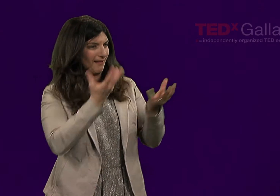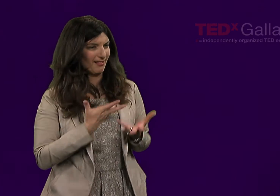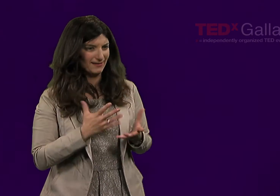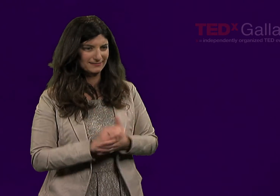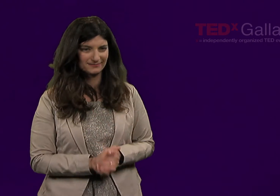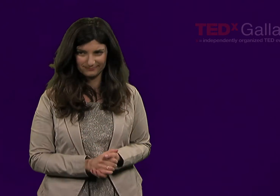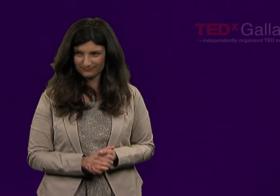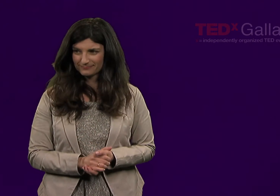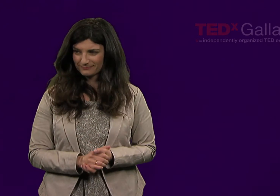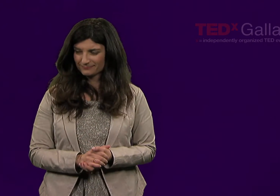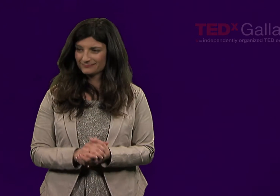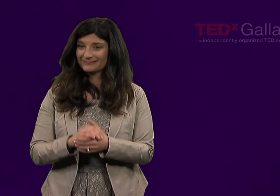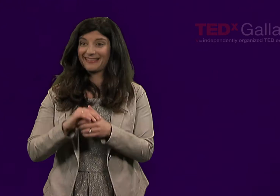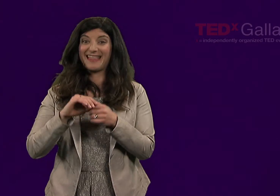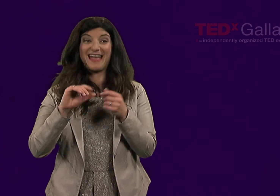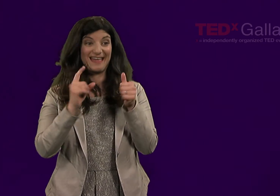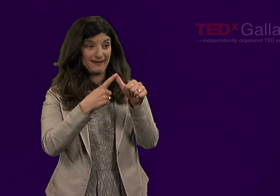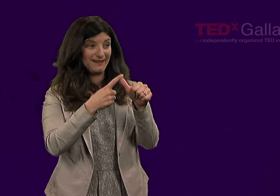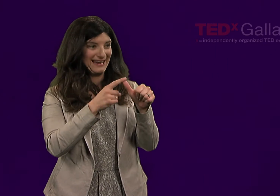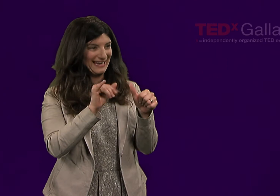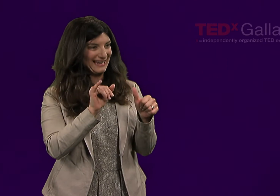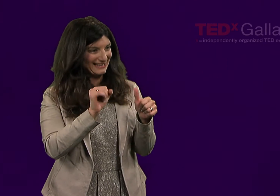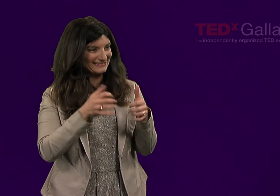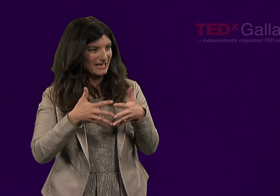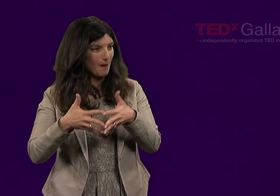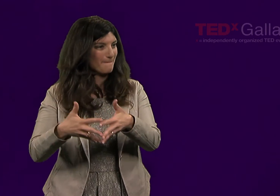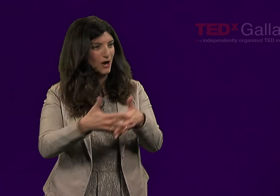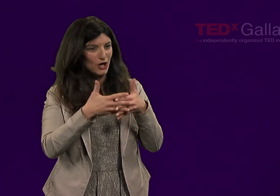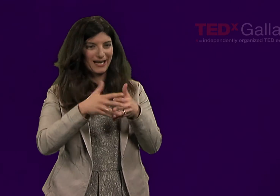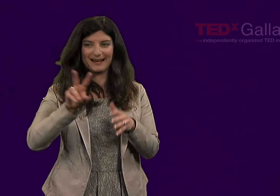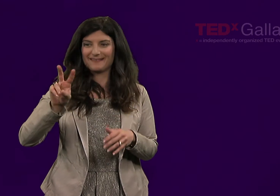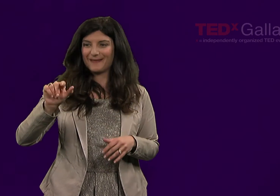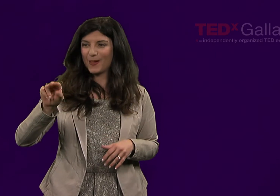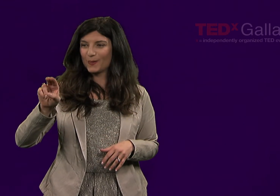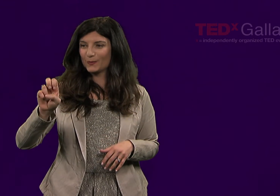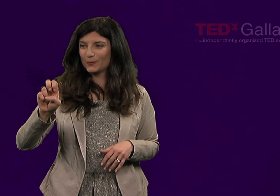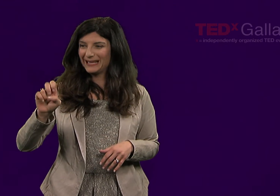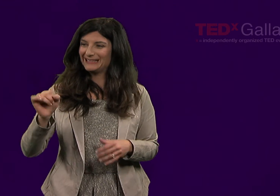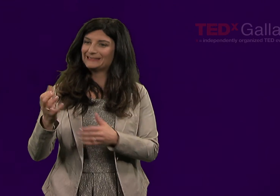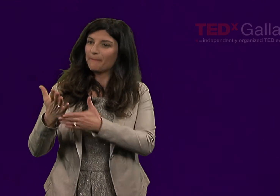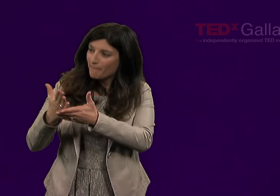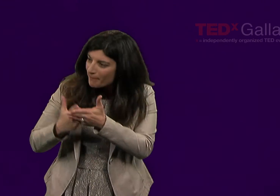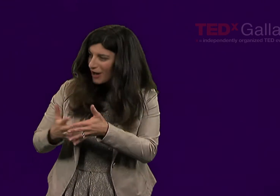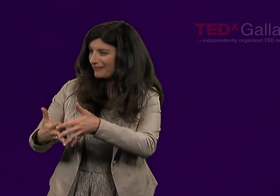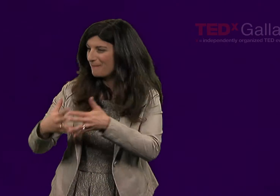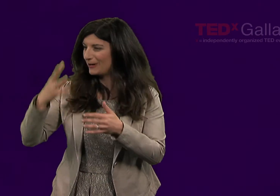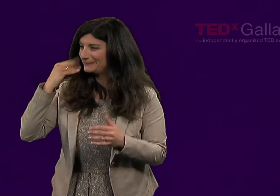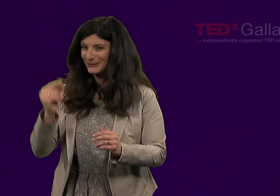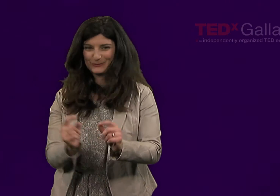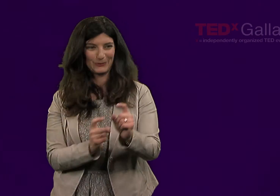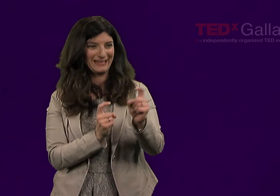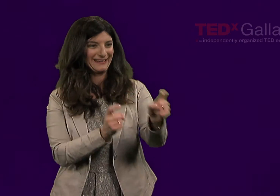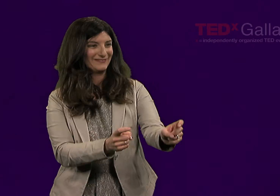similar to charitable giving. So what does all that tell us? Well, first it tells us that charitable giving is an American value.